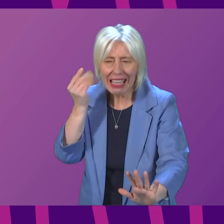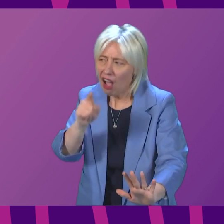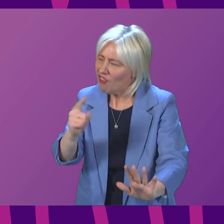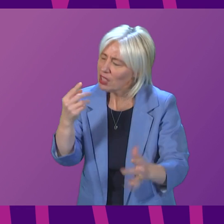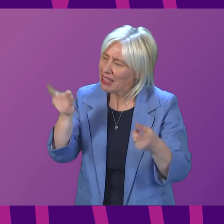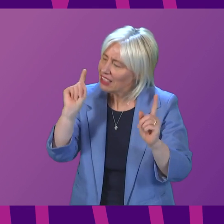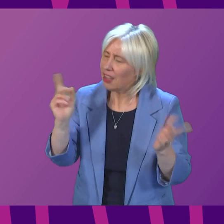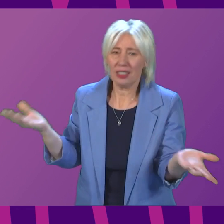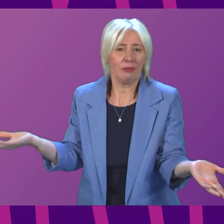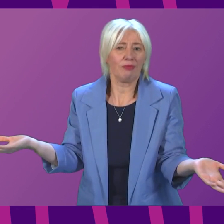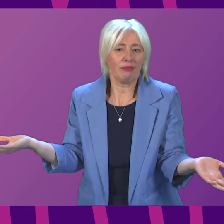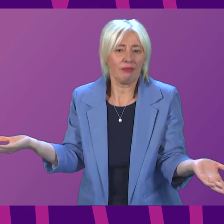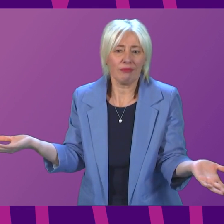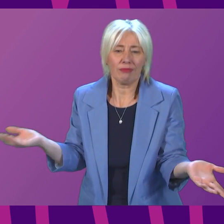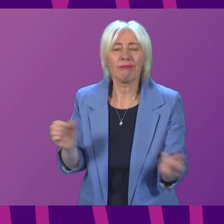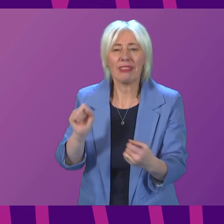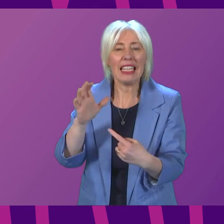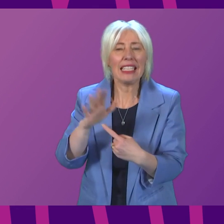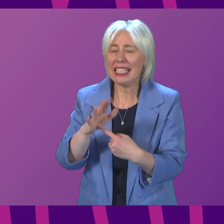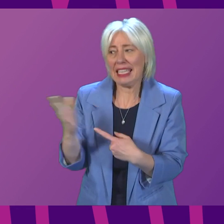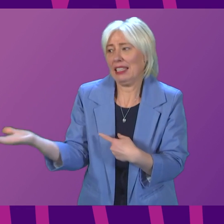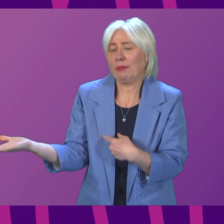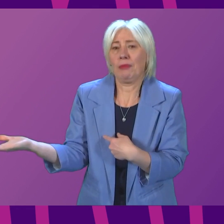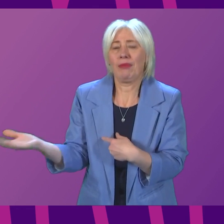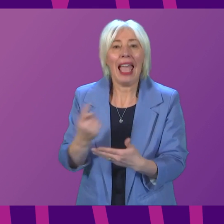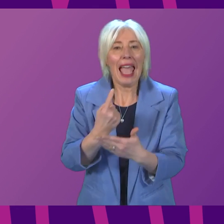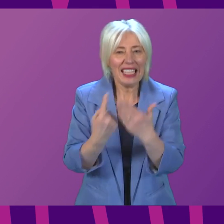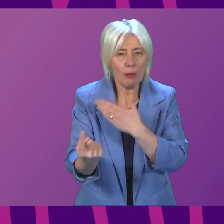There is a key point here, Presiding Officer, because independence is about aspiration;